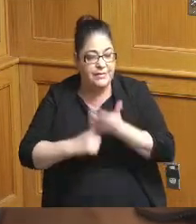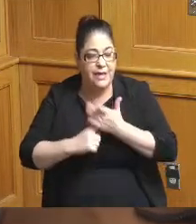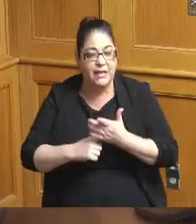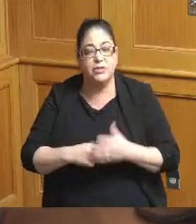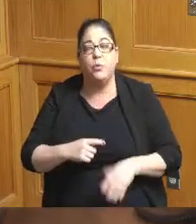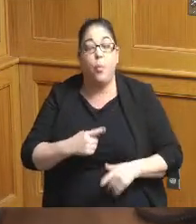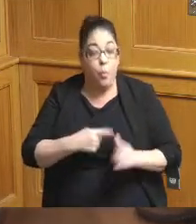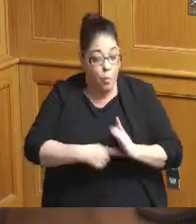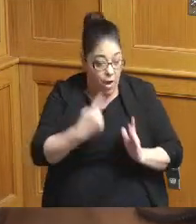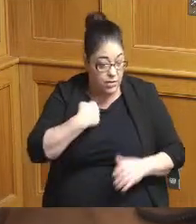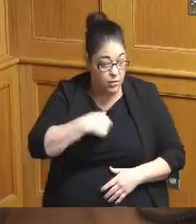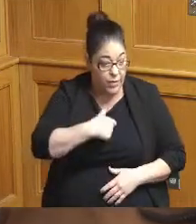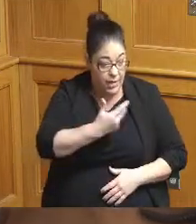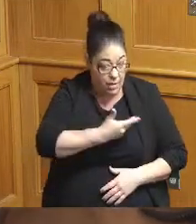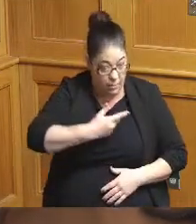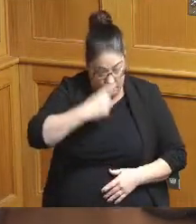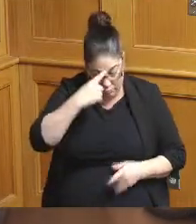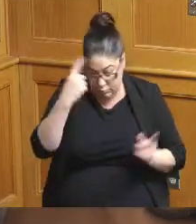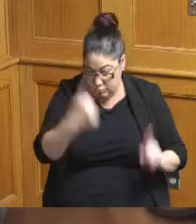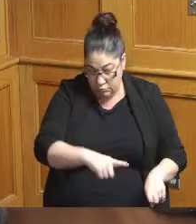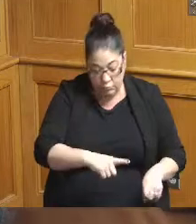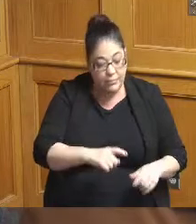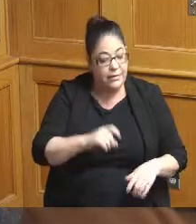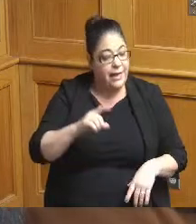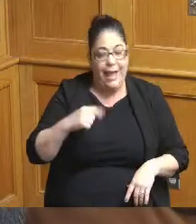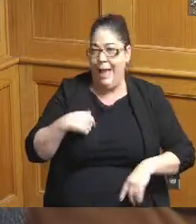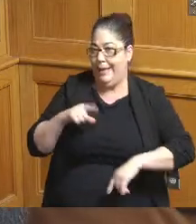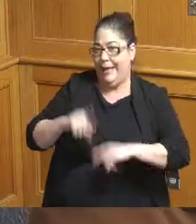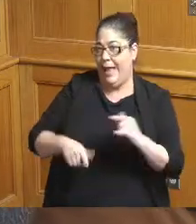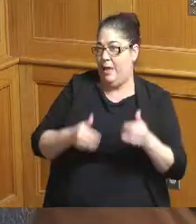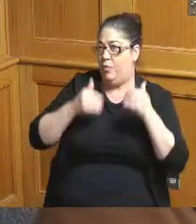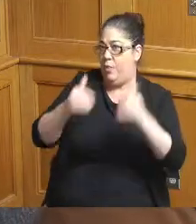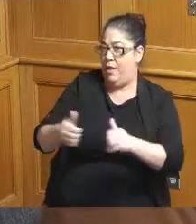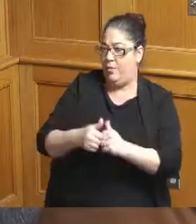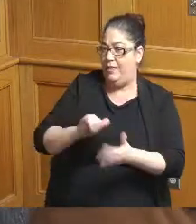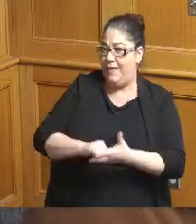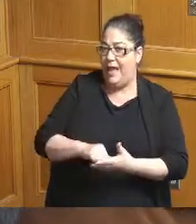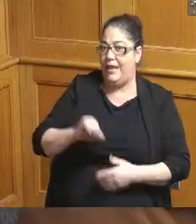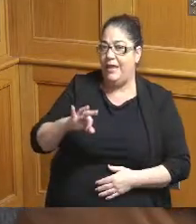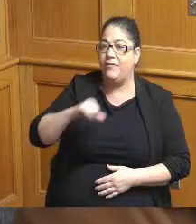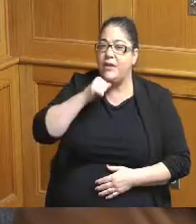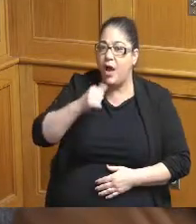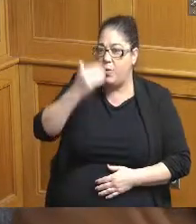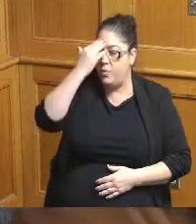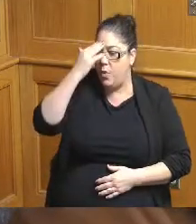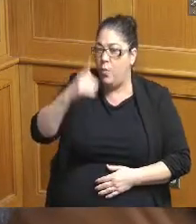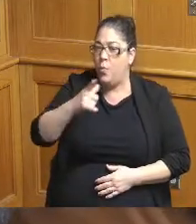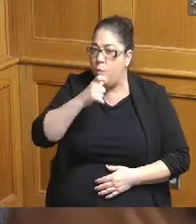meeting but I cannot have a joint meeting until I know who is in control of what so I'm not going